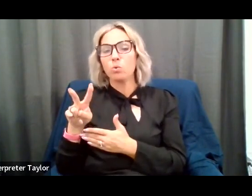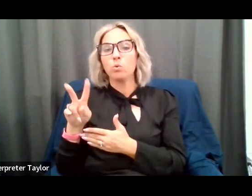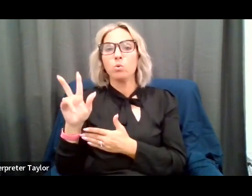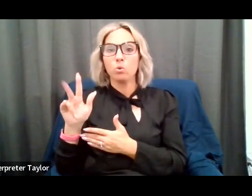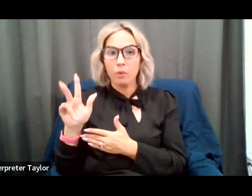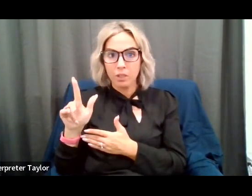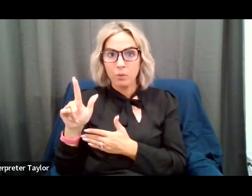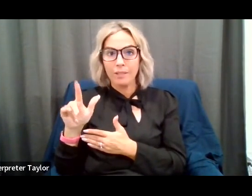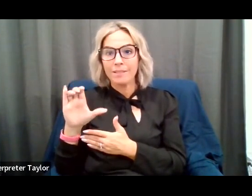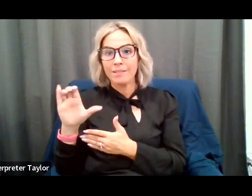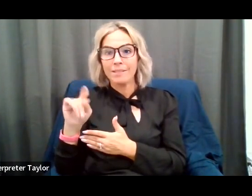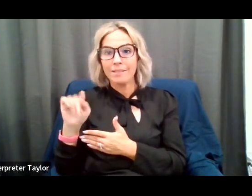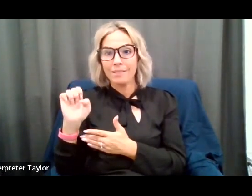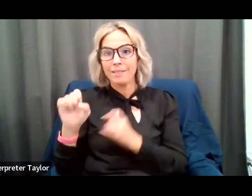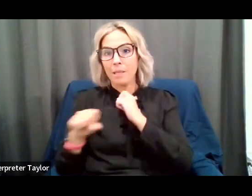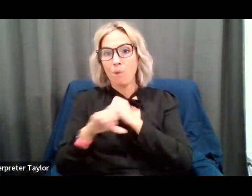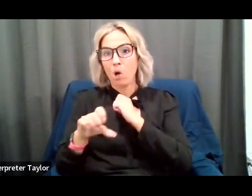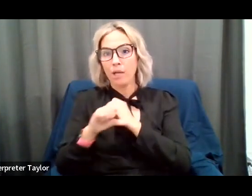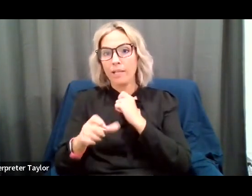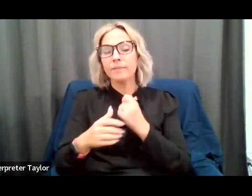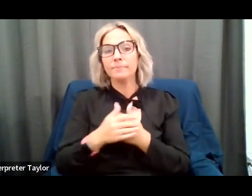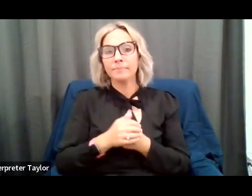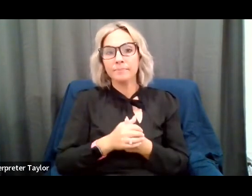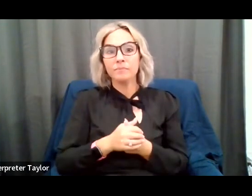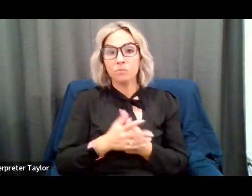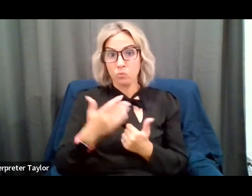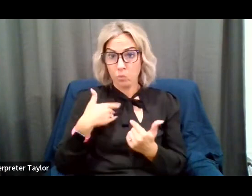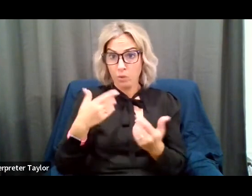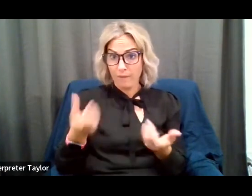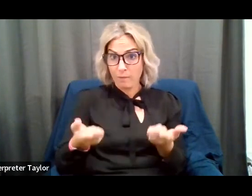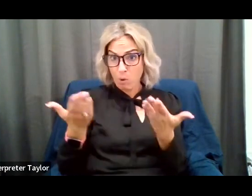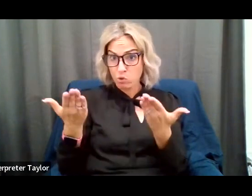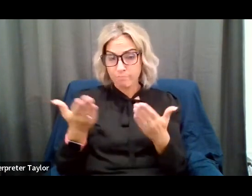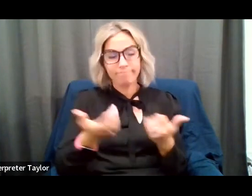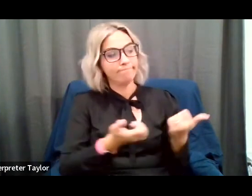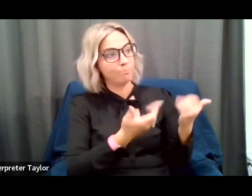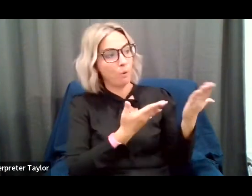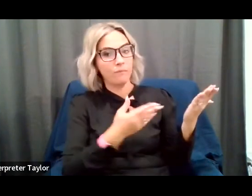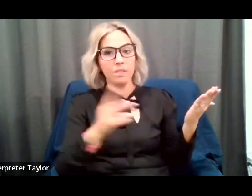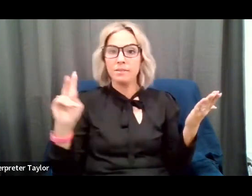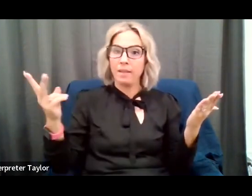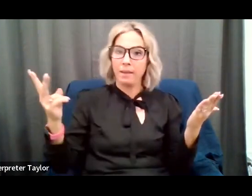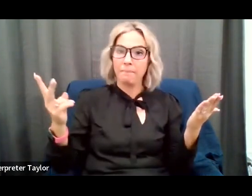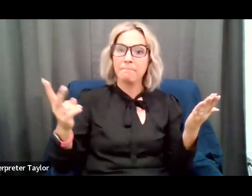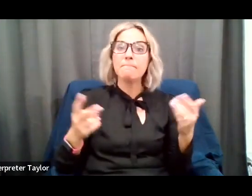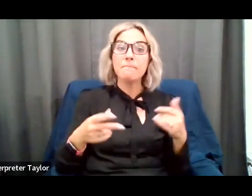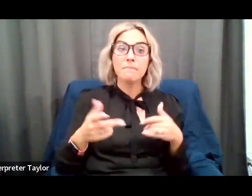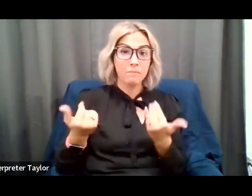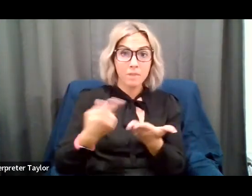CTE Marketing Campaign. Do we have a motion? So moved. Second. Second. Any discussion?